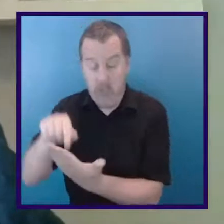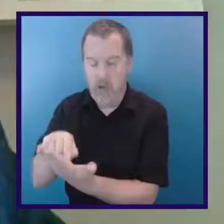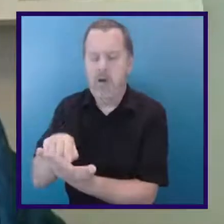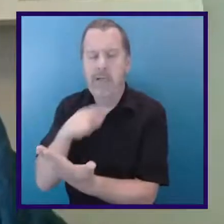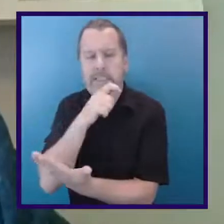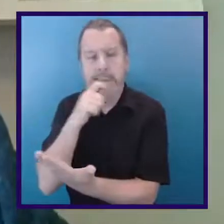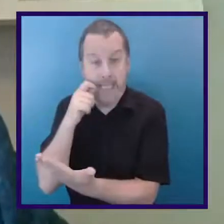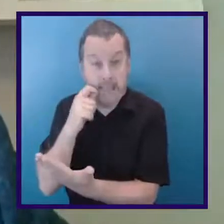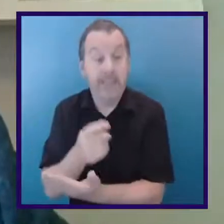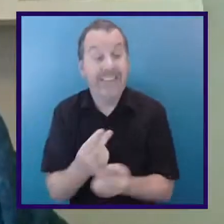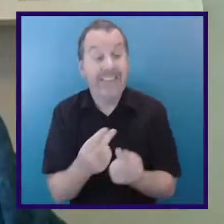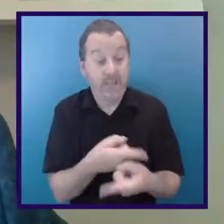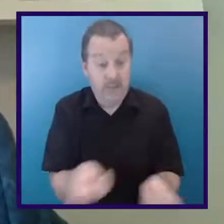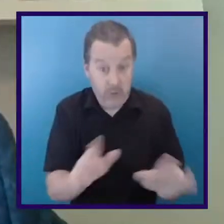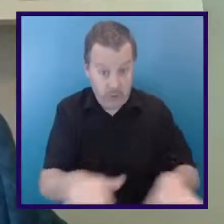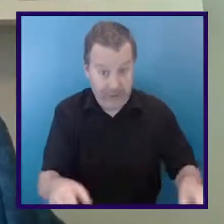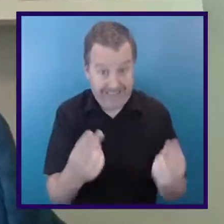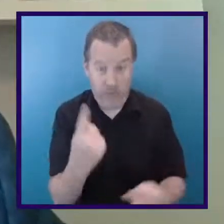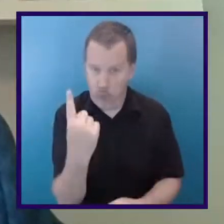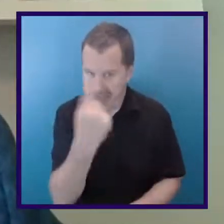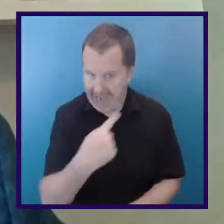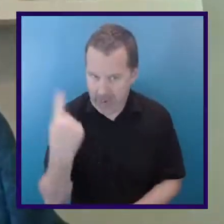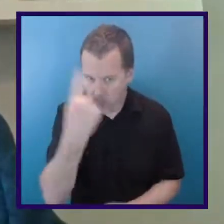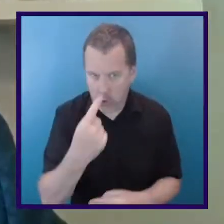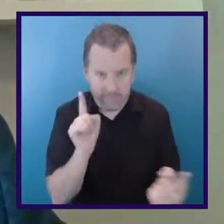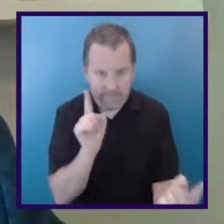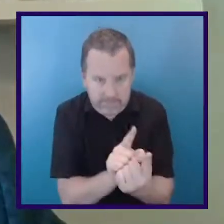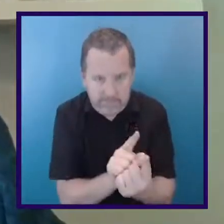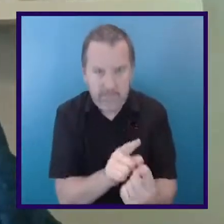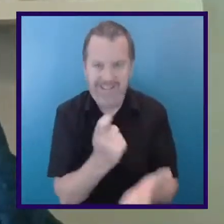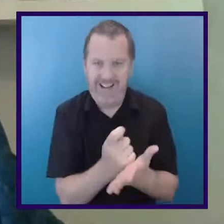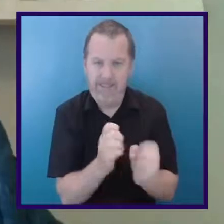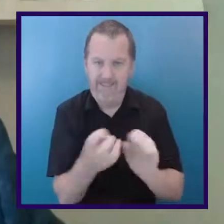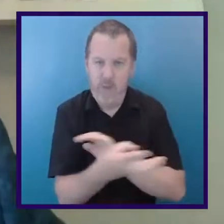progress in primary languages, they need to have one hour of contact time per week, and